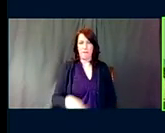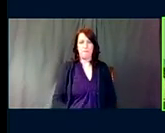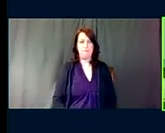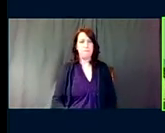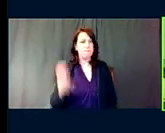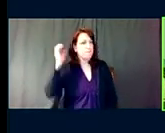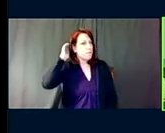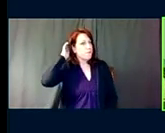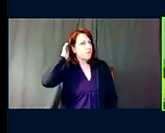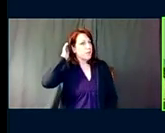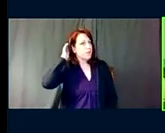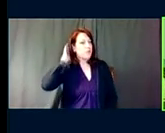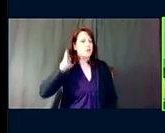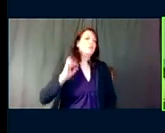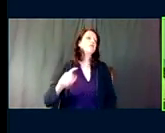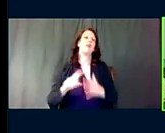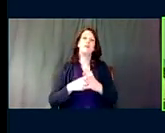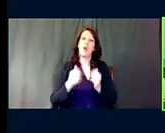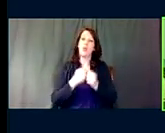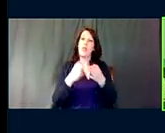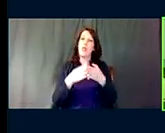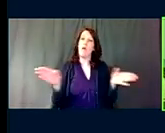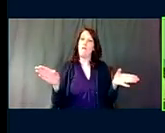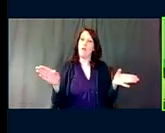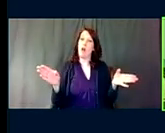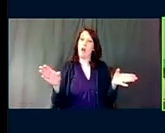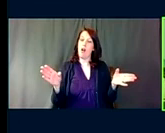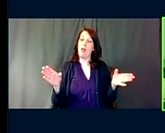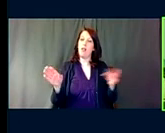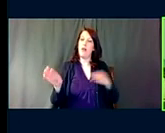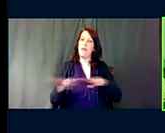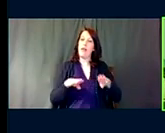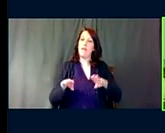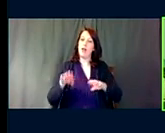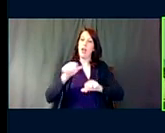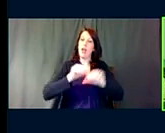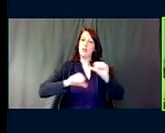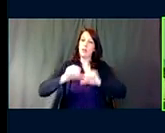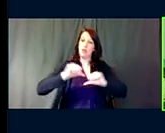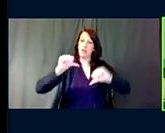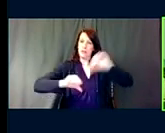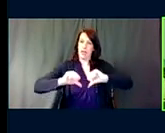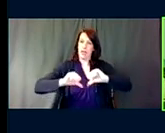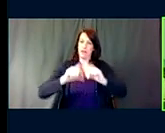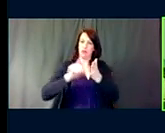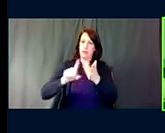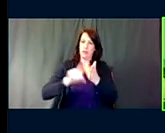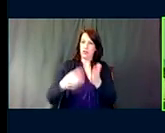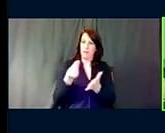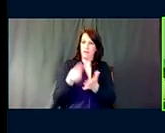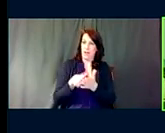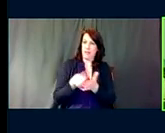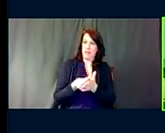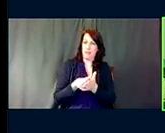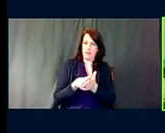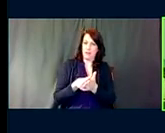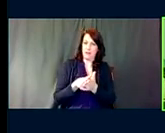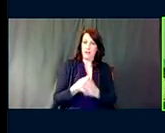AND THE NEXT SLIDE AFTER THAT BECAUSE I'M GOING TO START WITH OUR OVERALL BEHAVIORAL AND SOCIAL SCIENCE RESEARCH FUNDING,